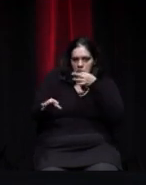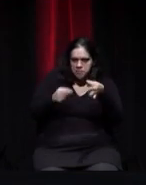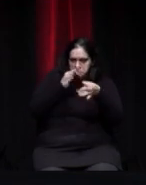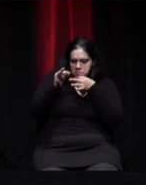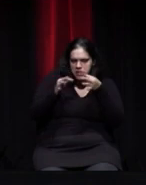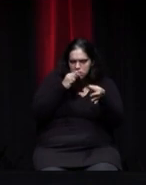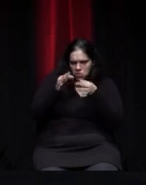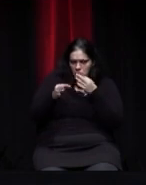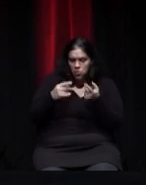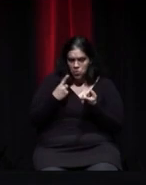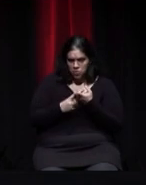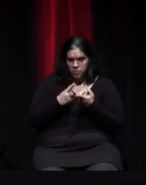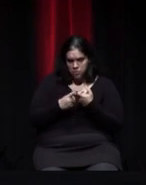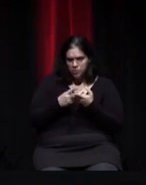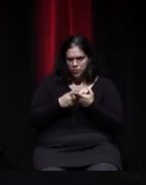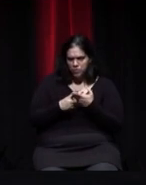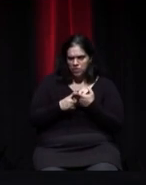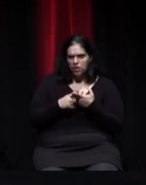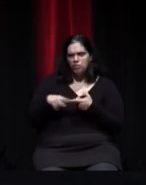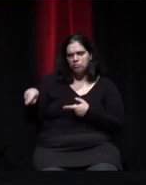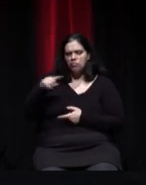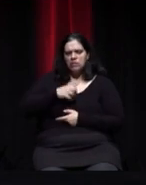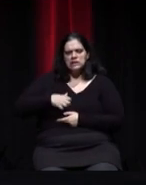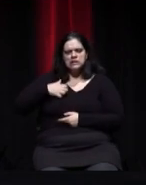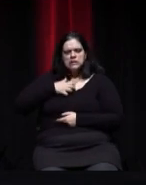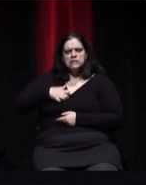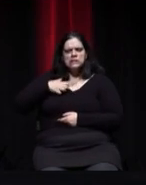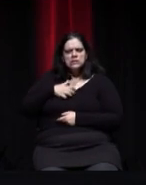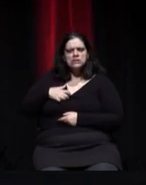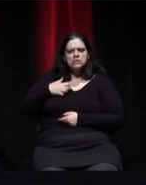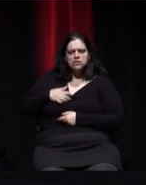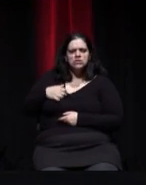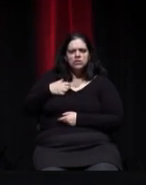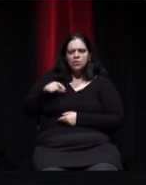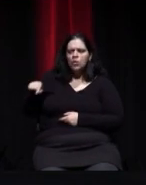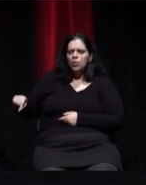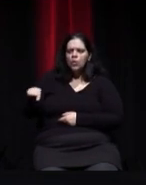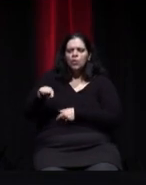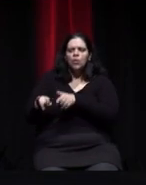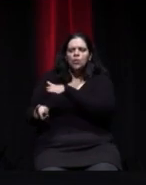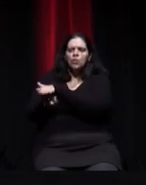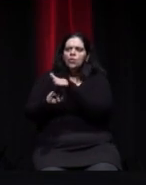For there's a certain resentment towards the institutions. There's a certain resentment towards the authorities